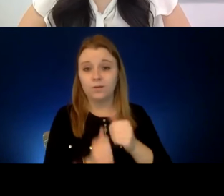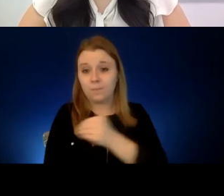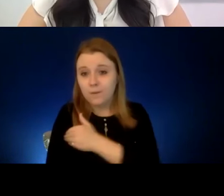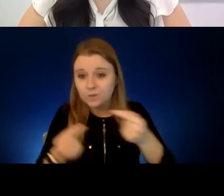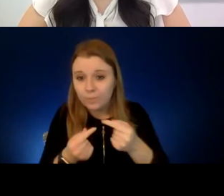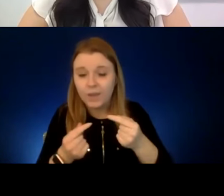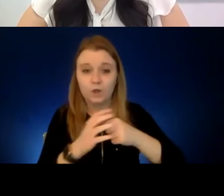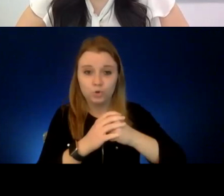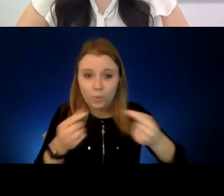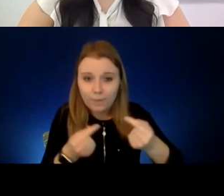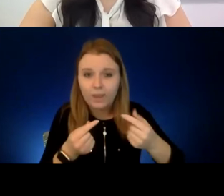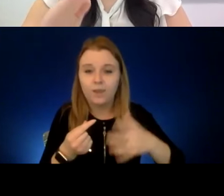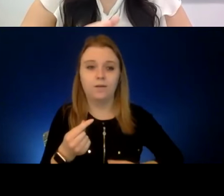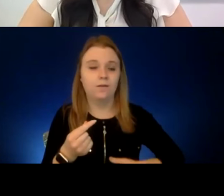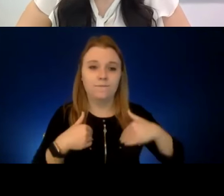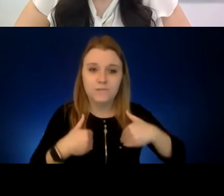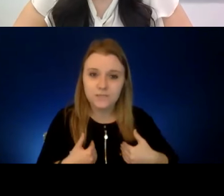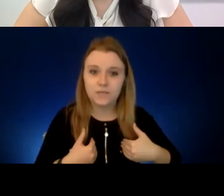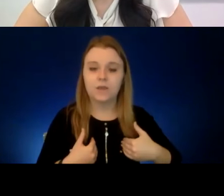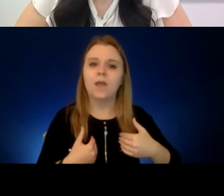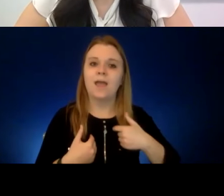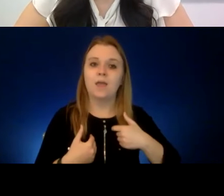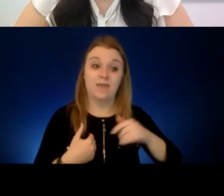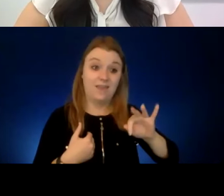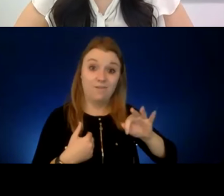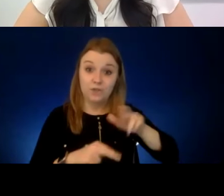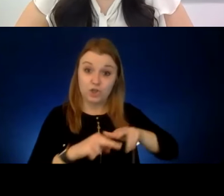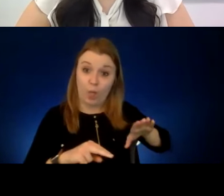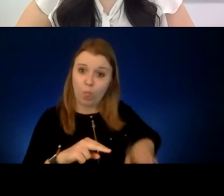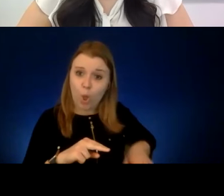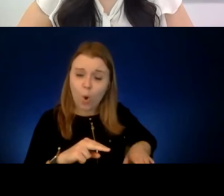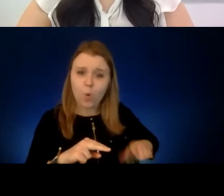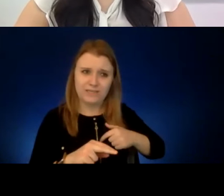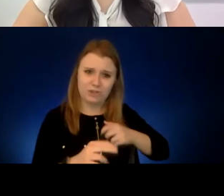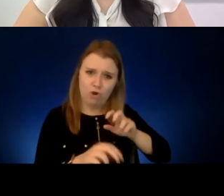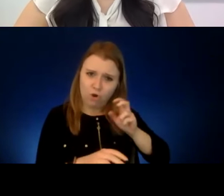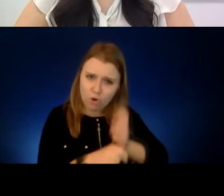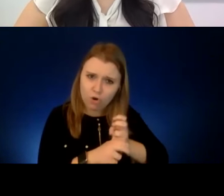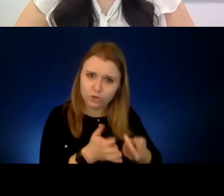and shortness of breath have difficulty getting up from low height chairs. So you might wanna consider if you're investing